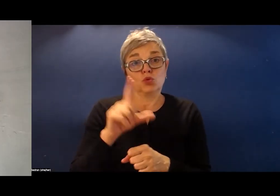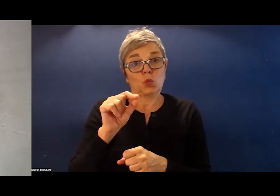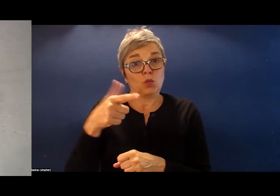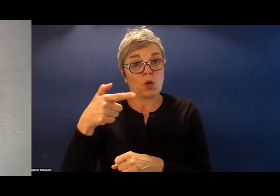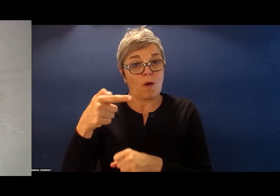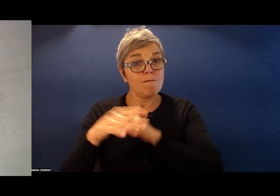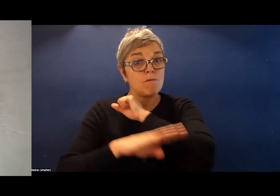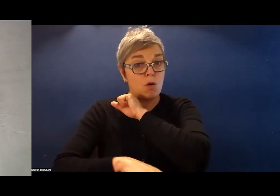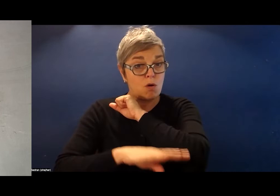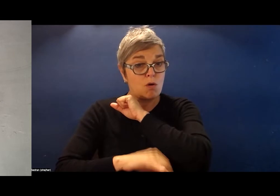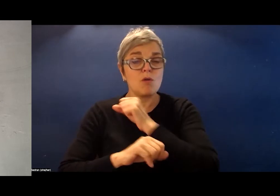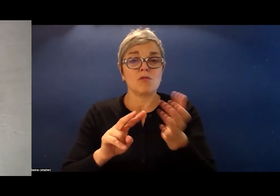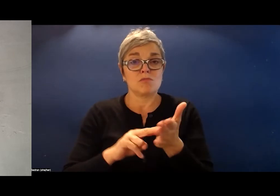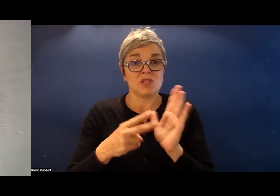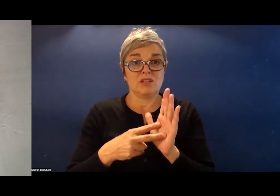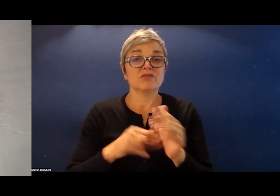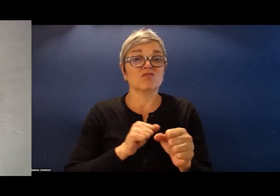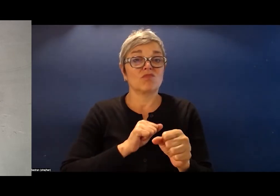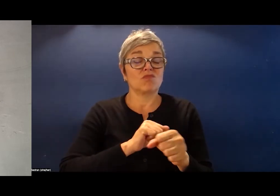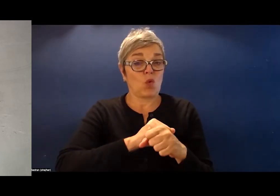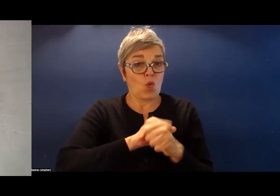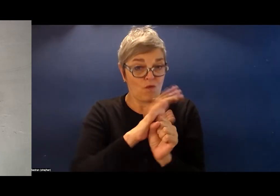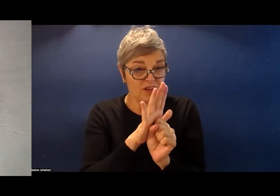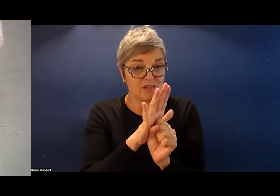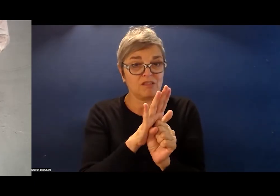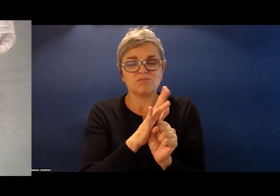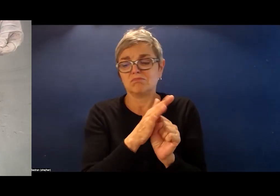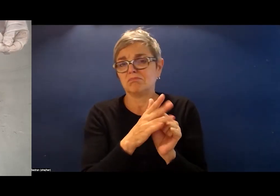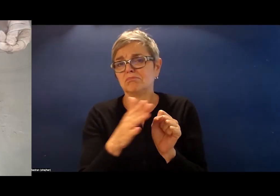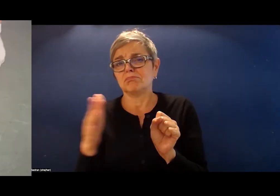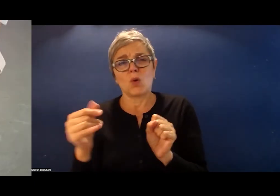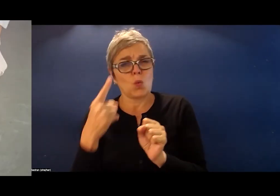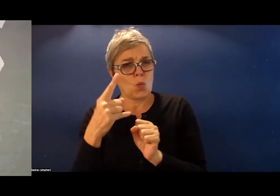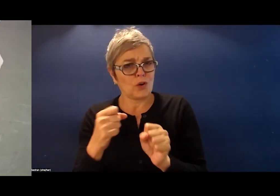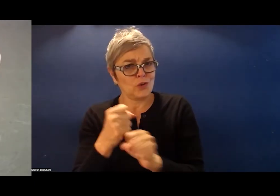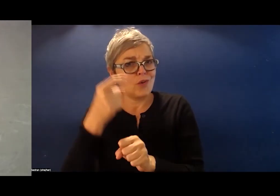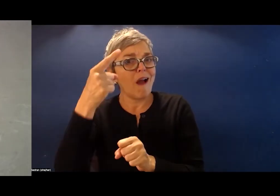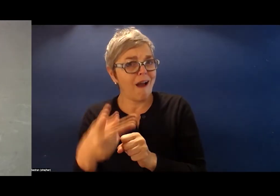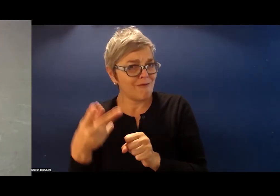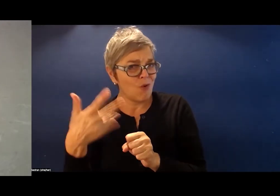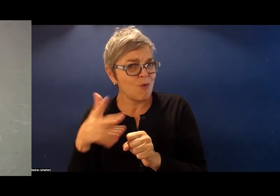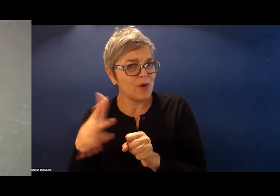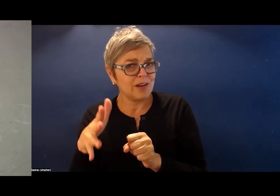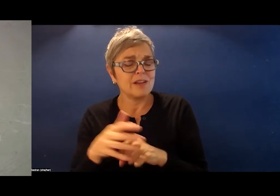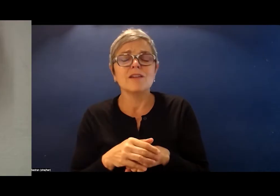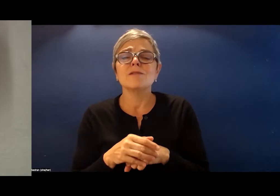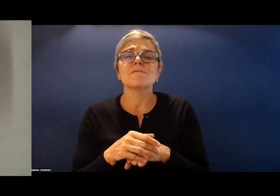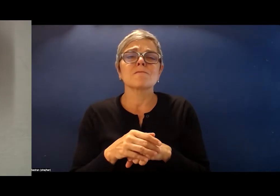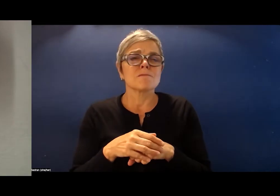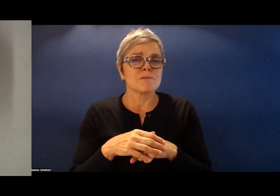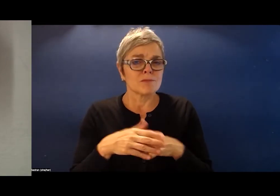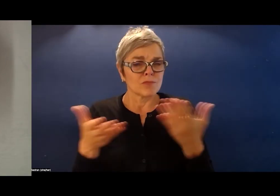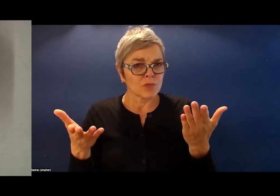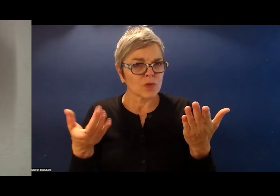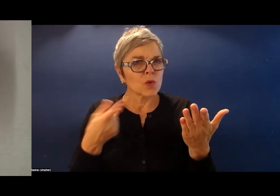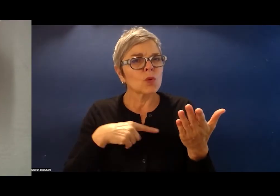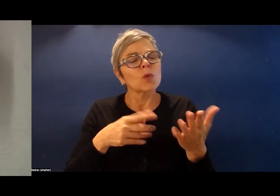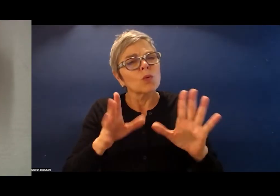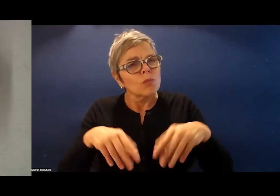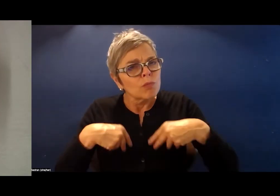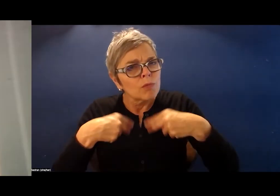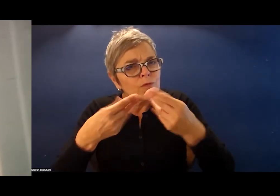And I feel as though we offered the students a space that maybe they really needed at that time.